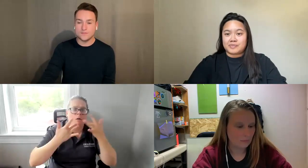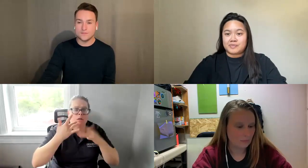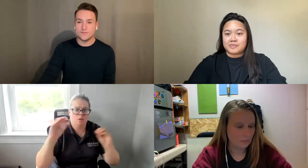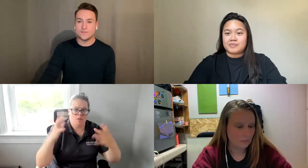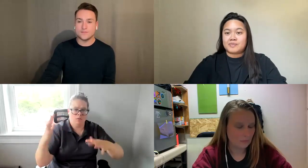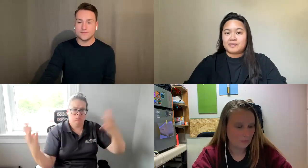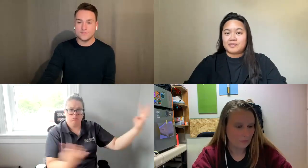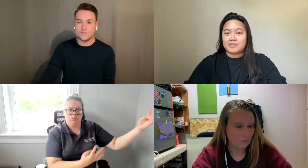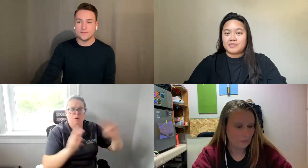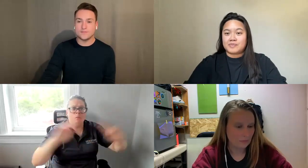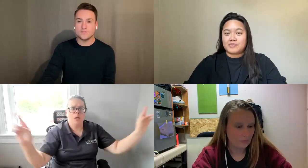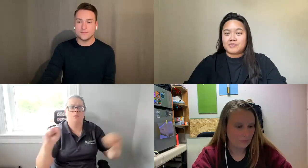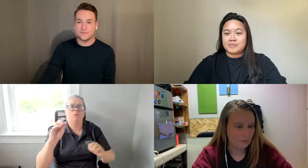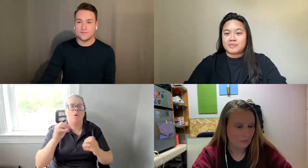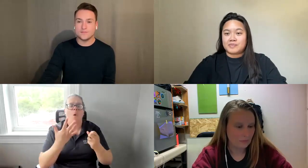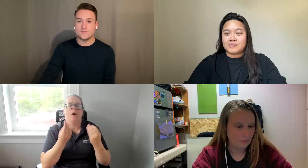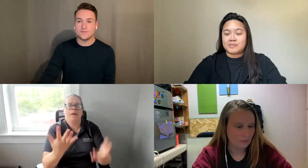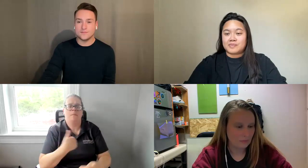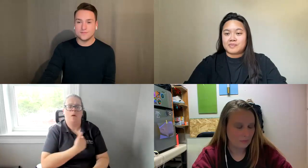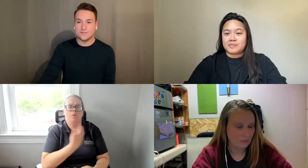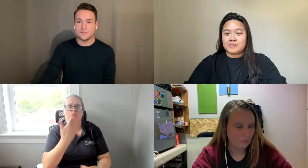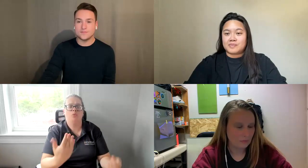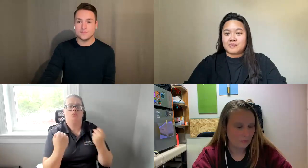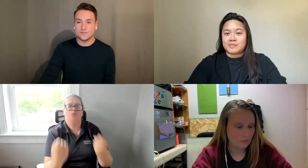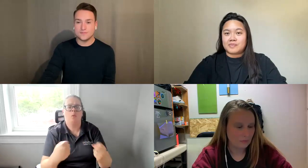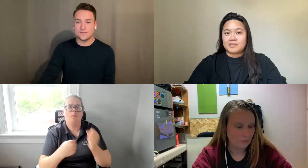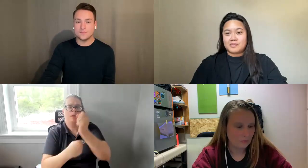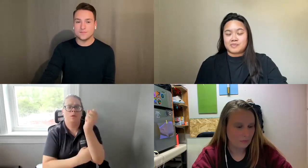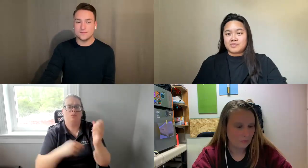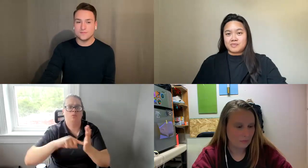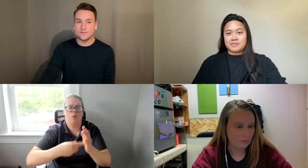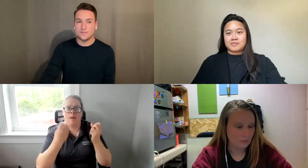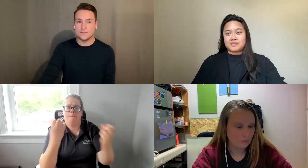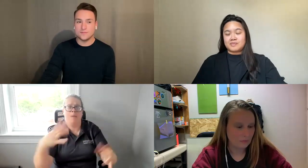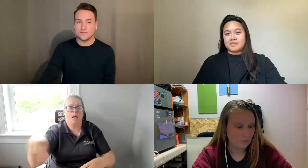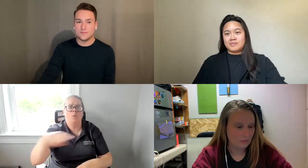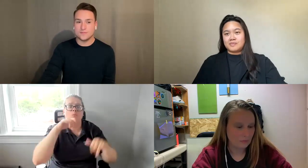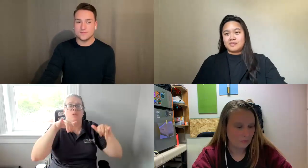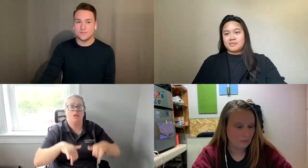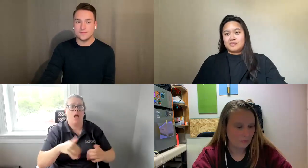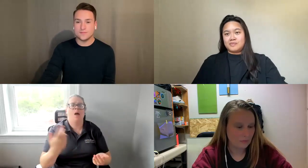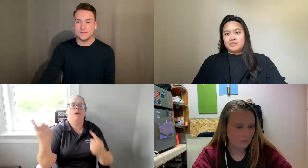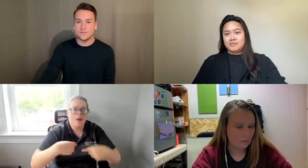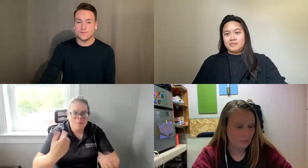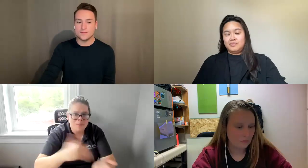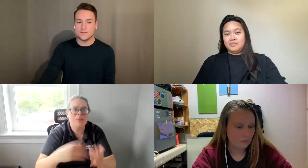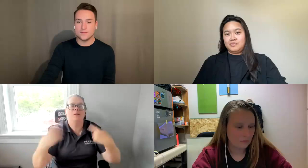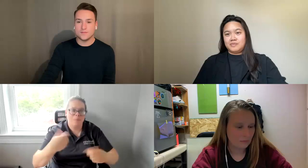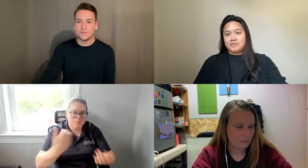because of all this excitement and because we already built this nobody had to wait for anything. So we had a really good foundation.